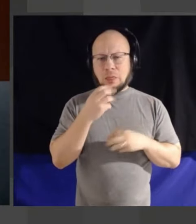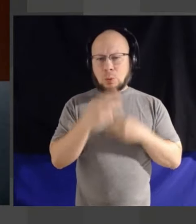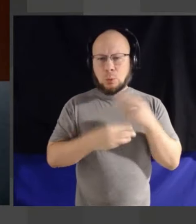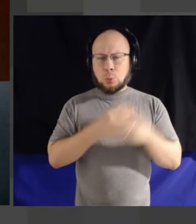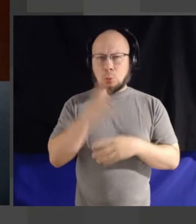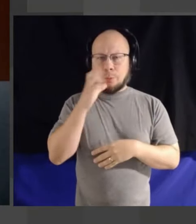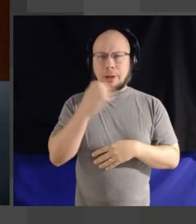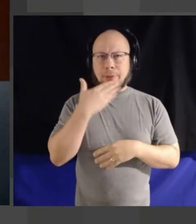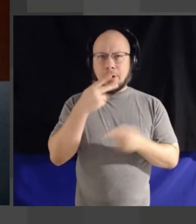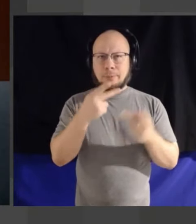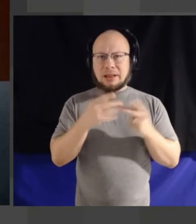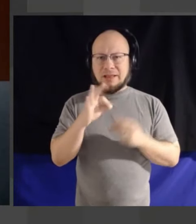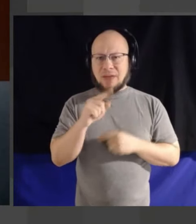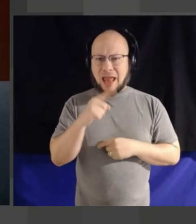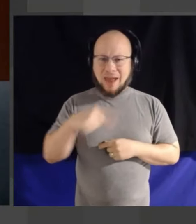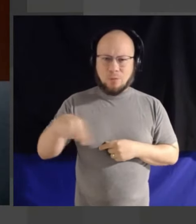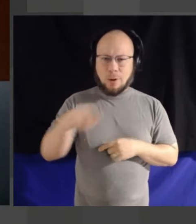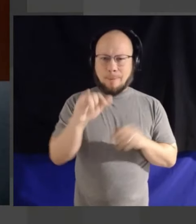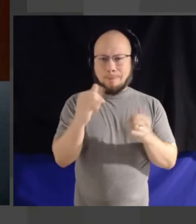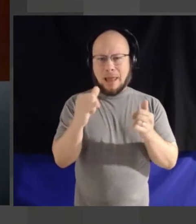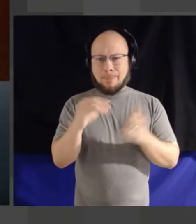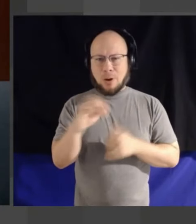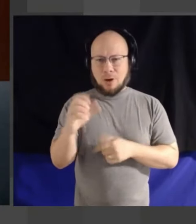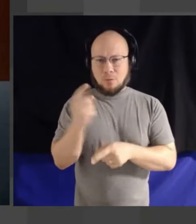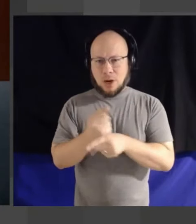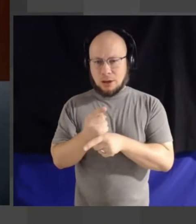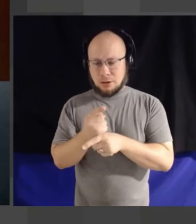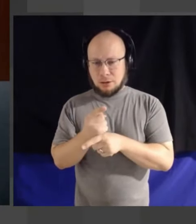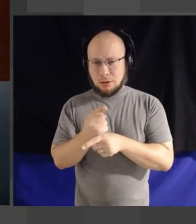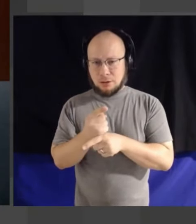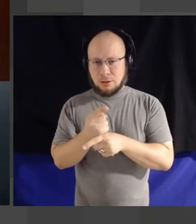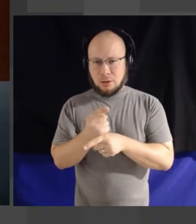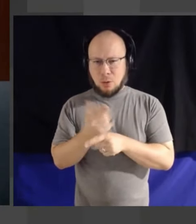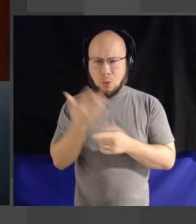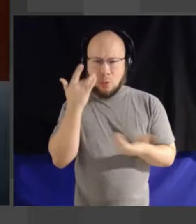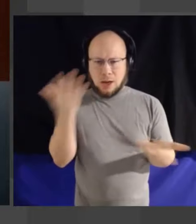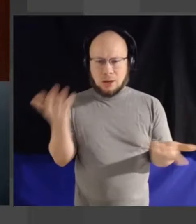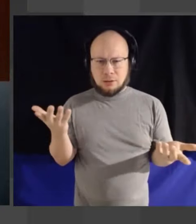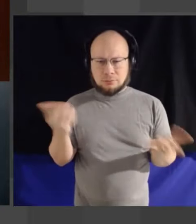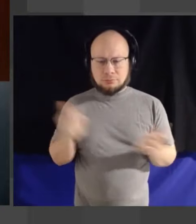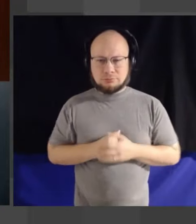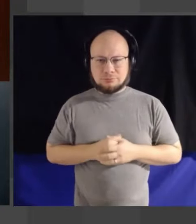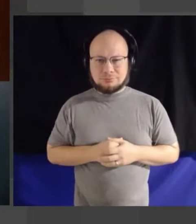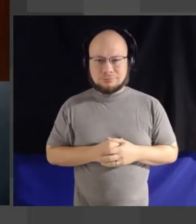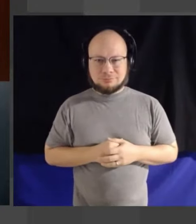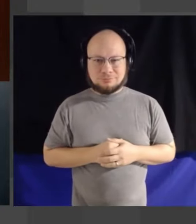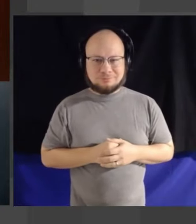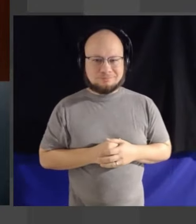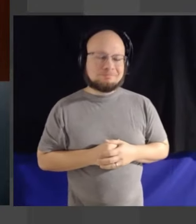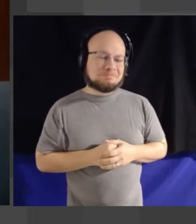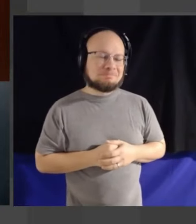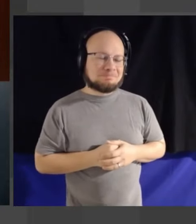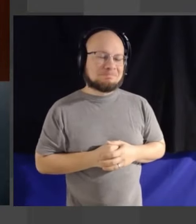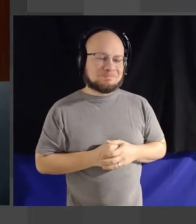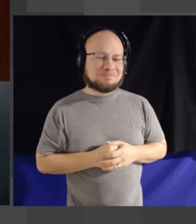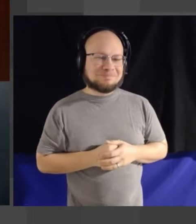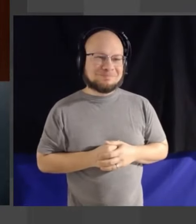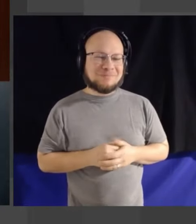THE OFFICE WHICH IS THE WORLD WOULD BE A BETTER PLACE IF EVERYONE PLAYED MINECRAFT.